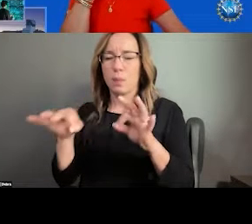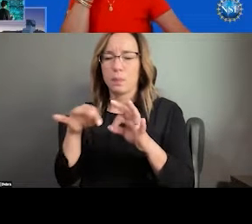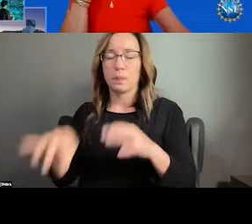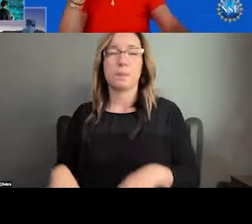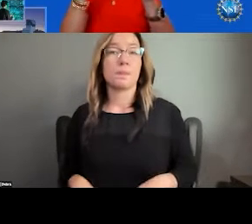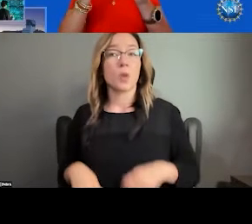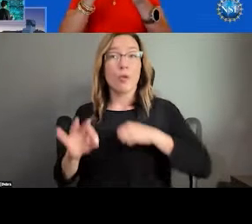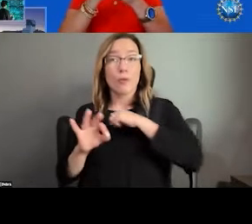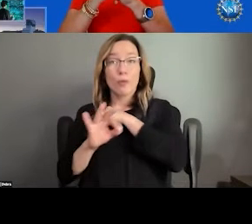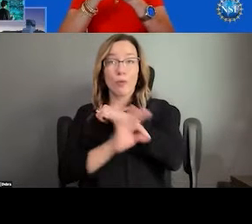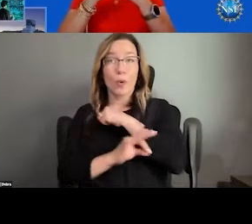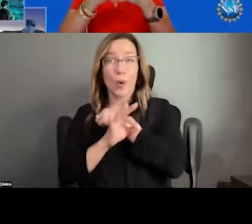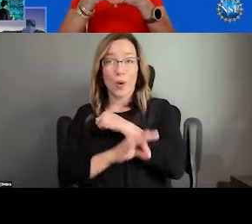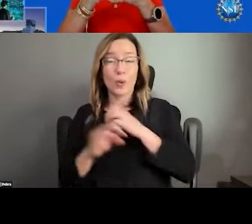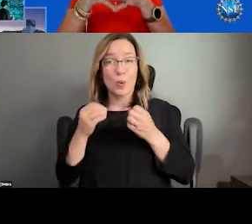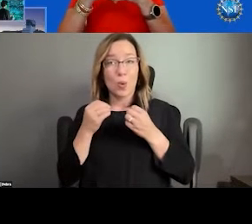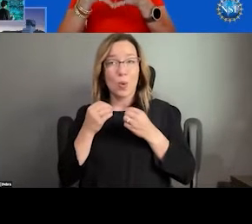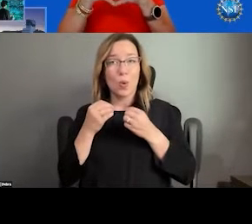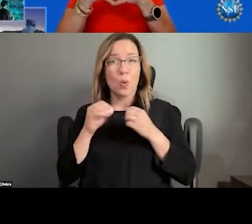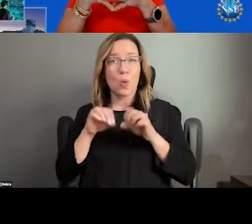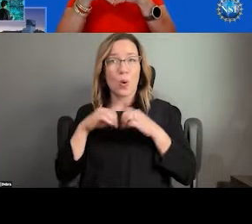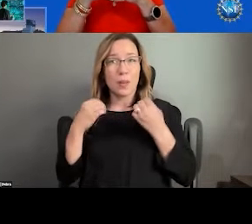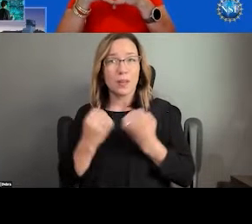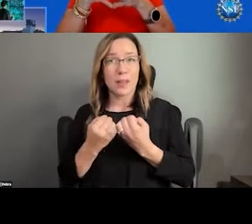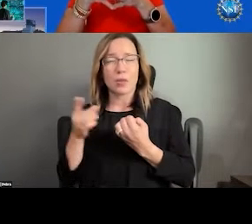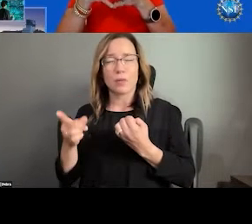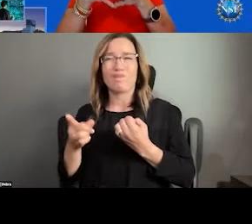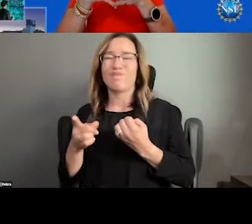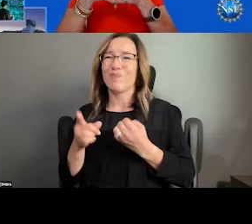NSF rarely, as a matter of policy,